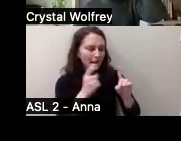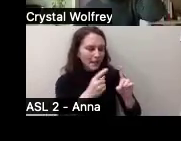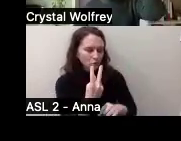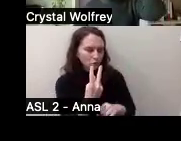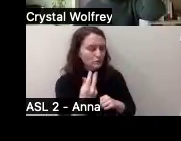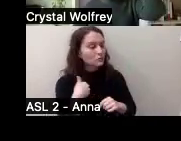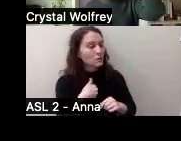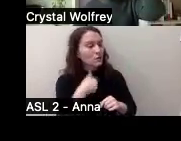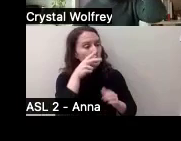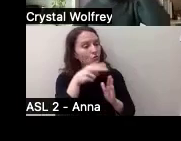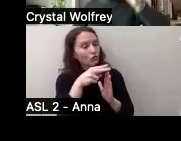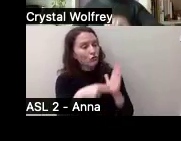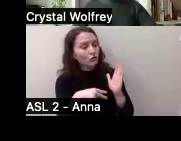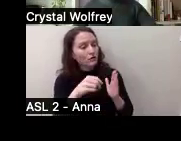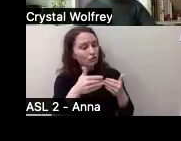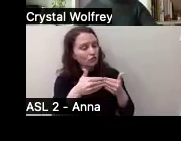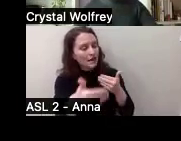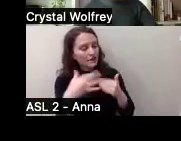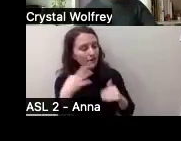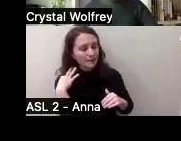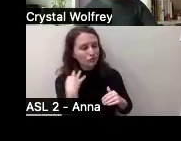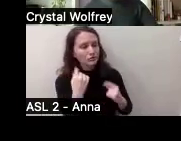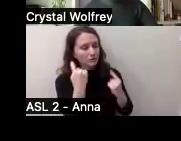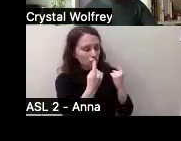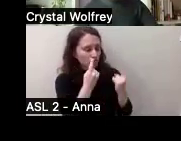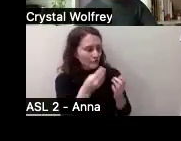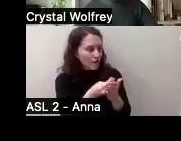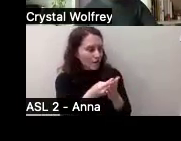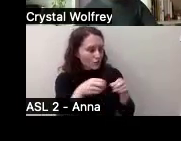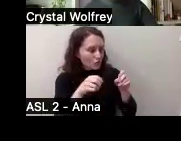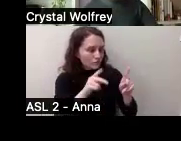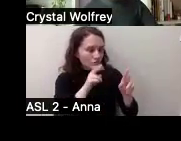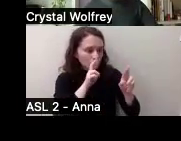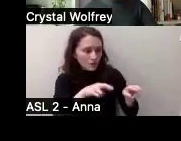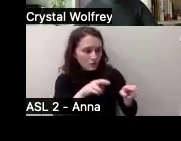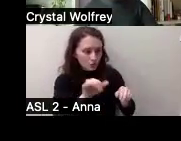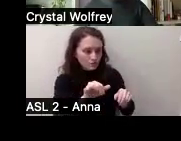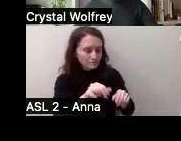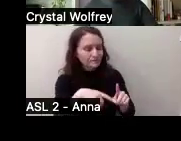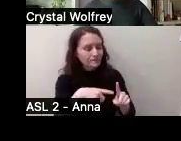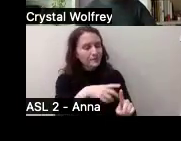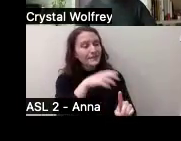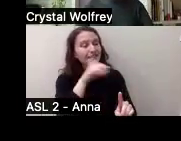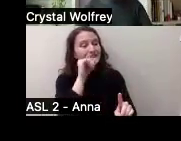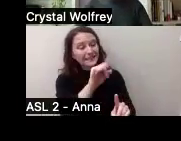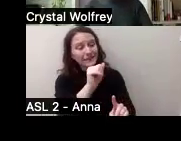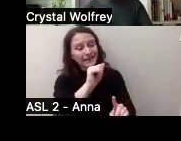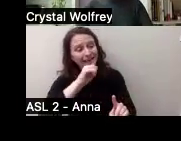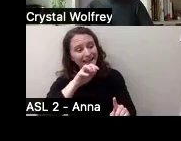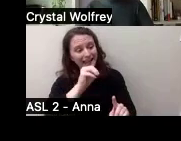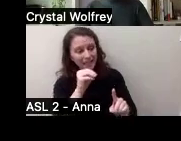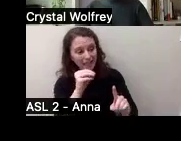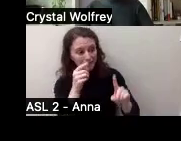consider the funding opportunity it responded to, and if that aim were removed, would it change the grant enough to where we would need to consider